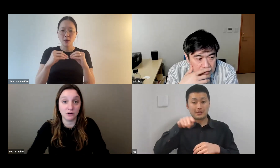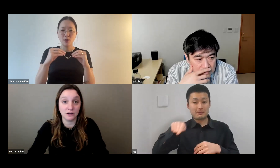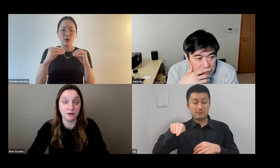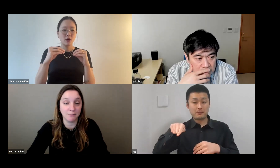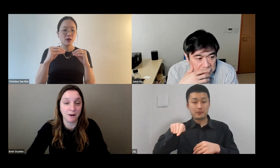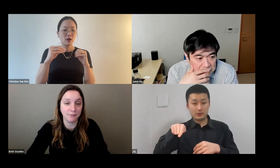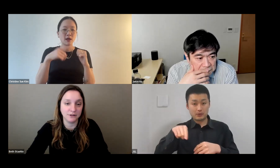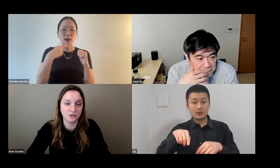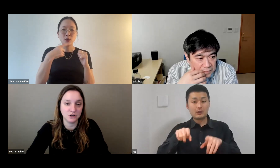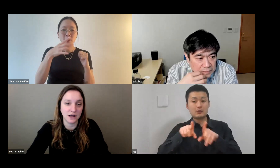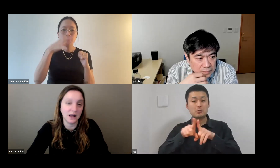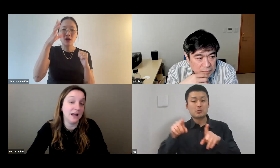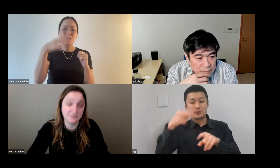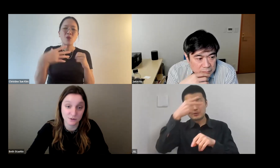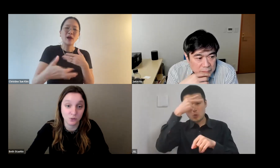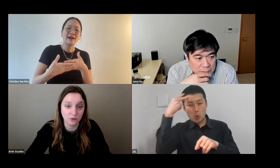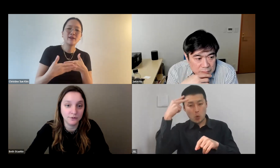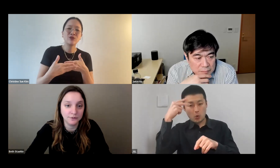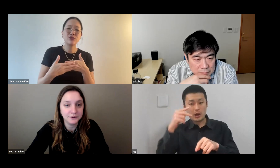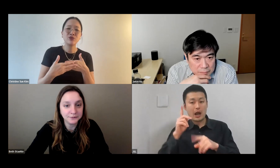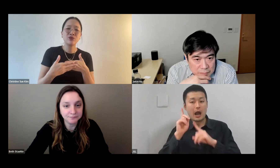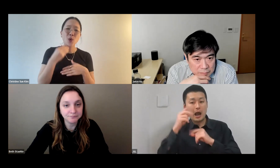hearing population at school.